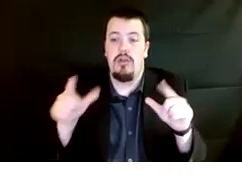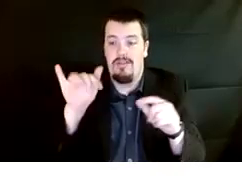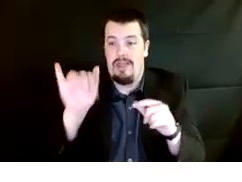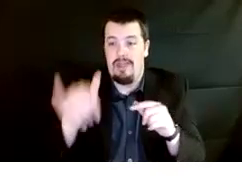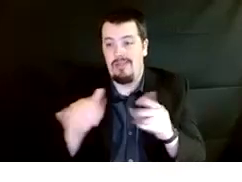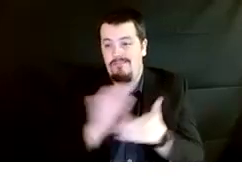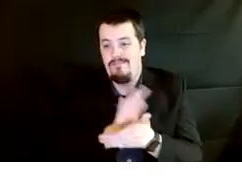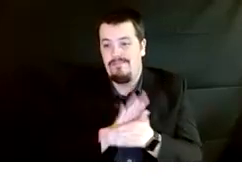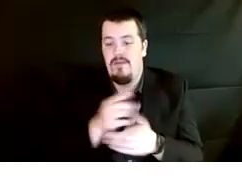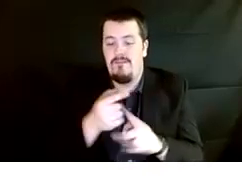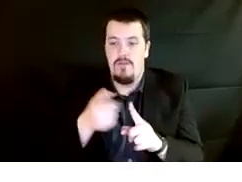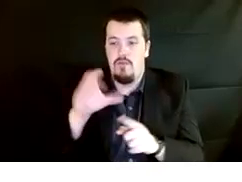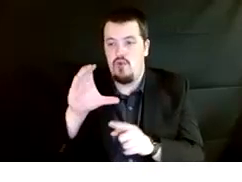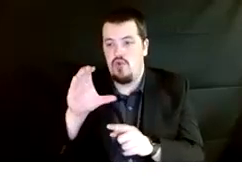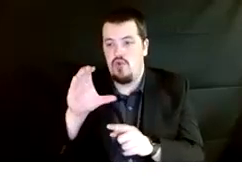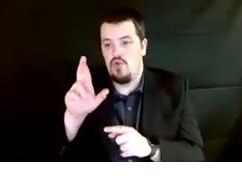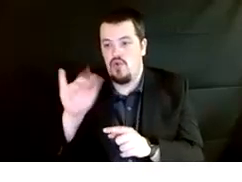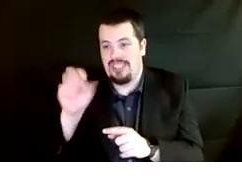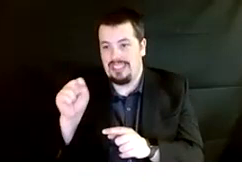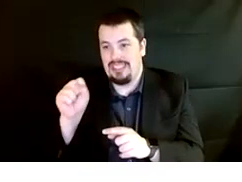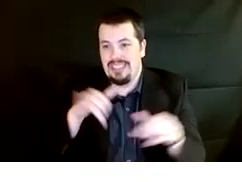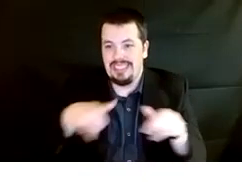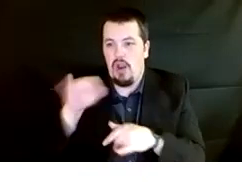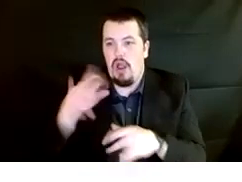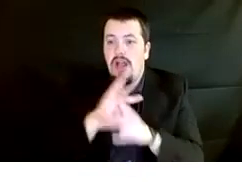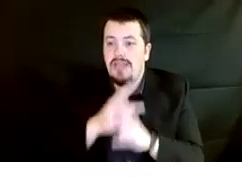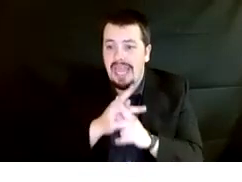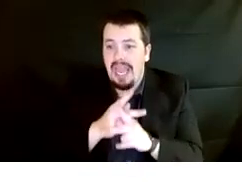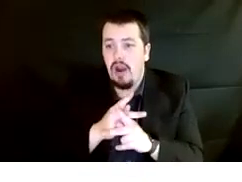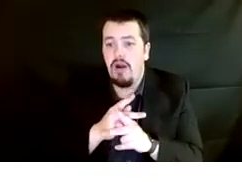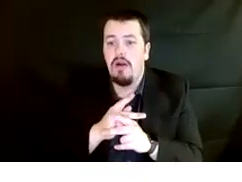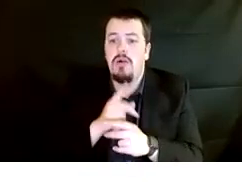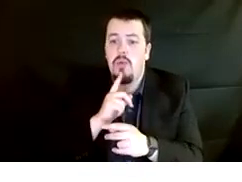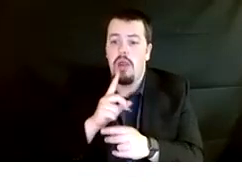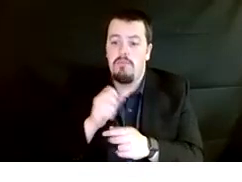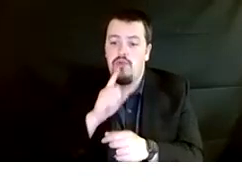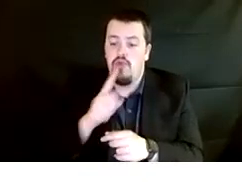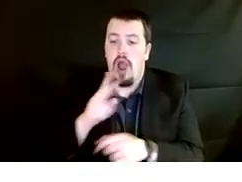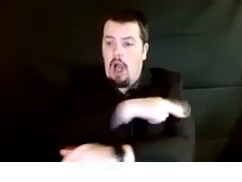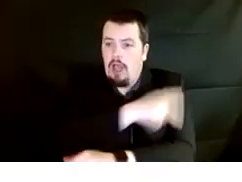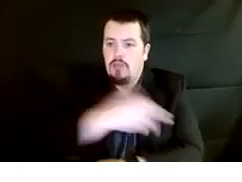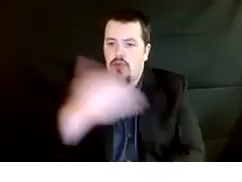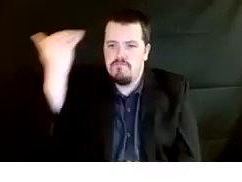in the Crisis Standards of Care um that made sure that hospitals knew that they needed to be